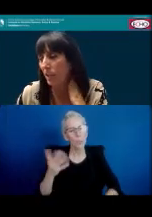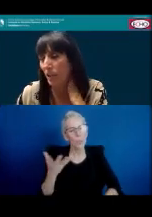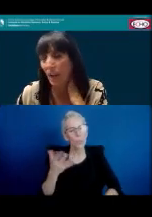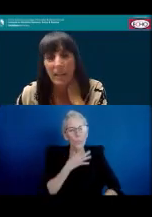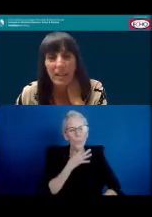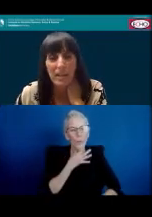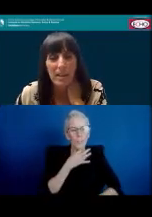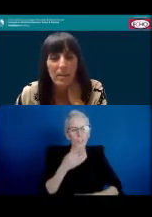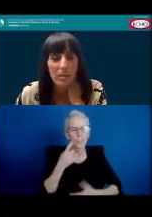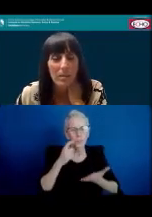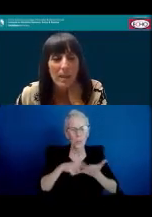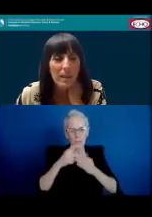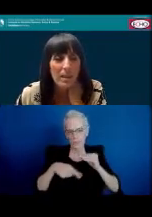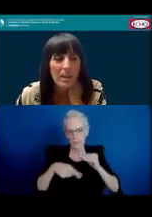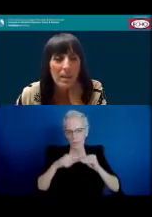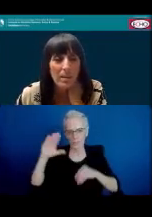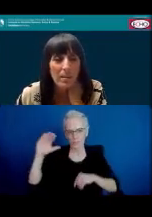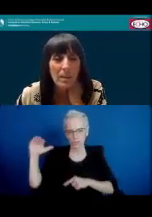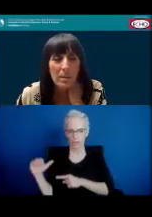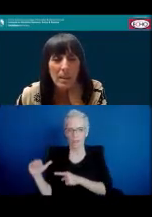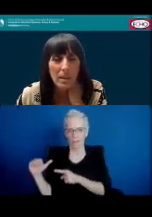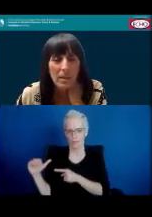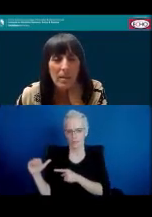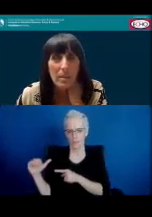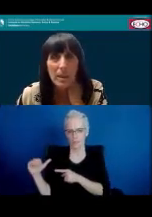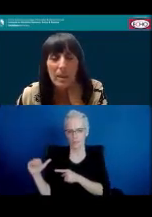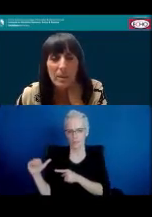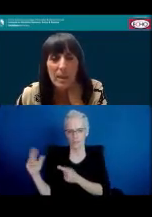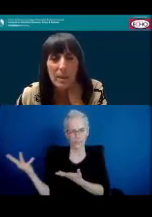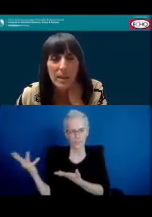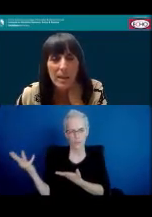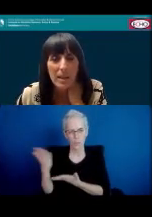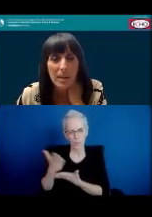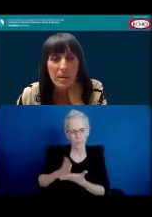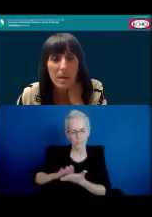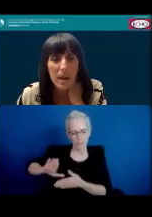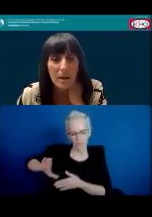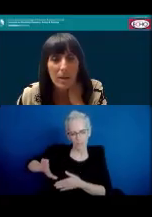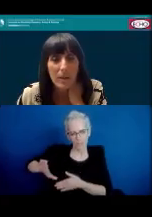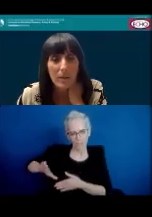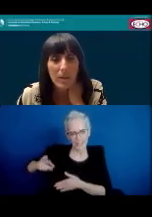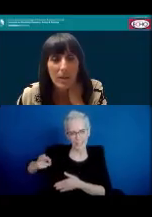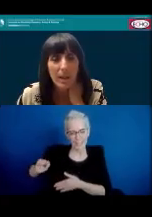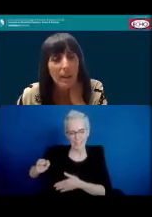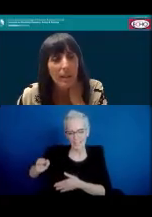the child? What? What was some? What were some of the things he was also doing in